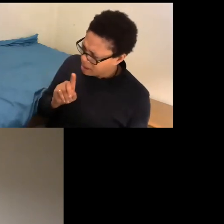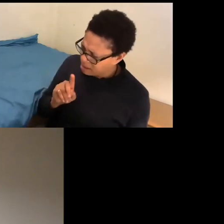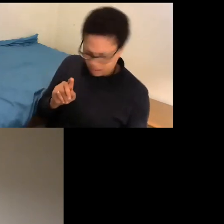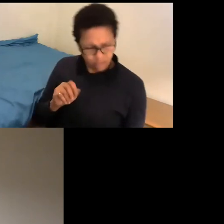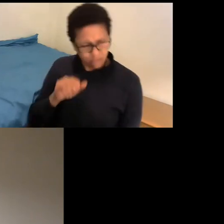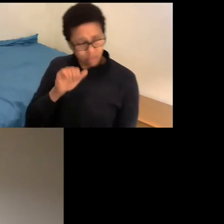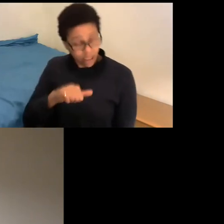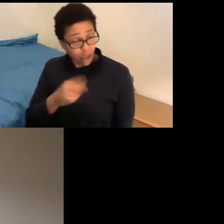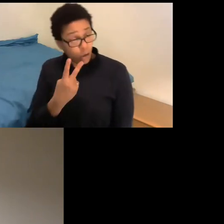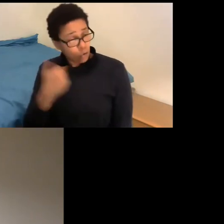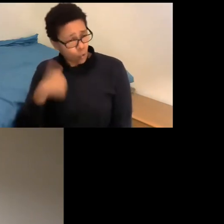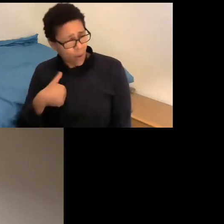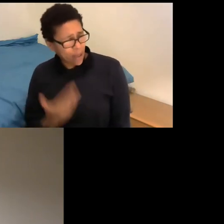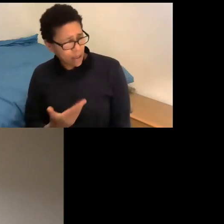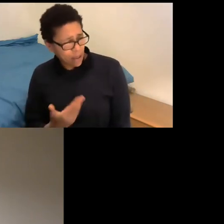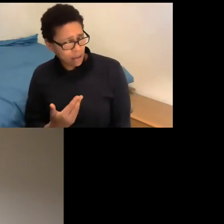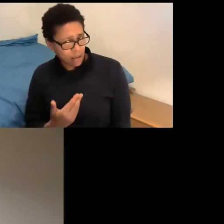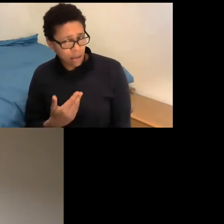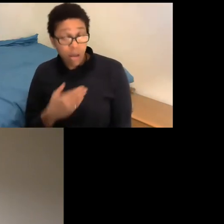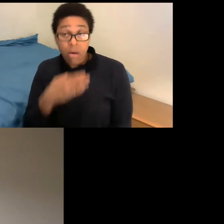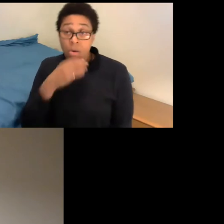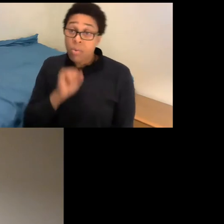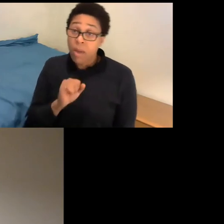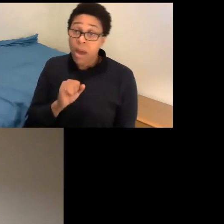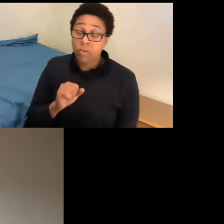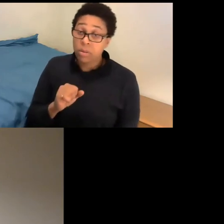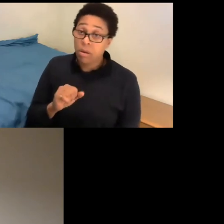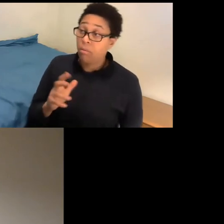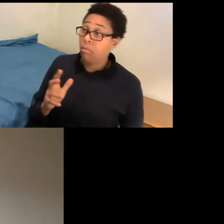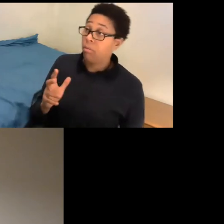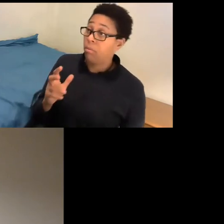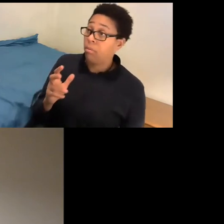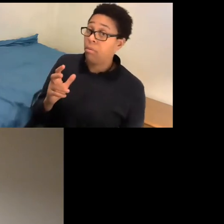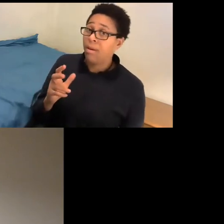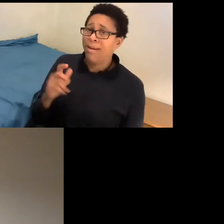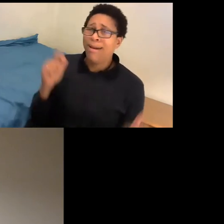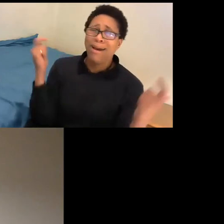each other? And I kid you not. He just laughed and said to her,